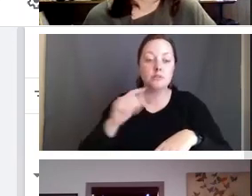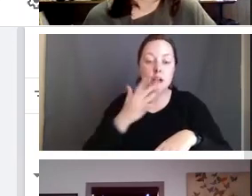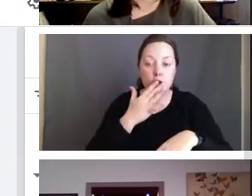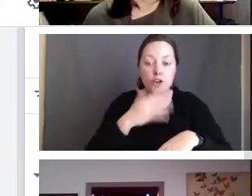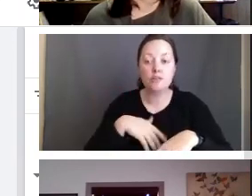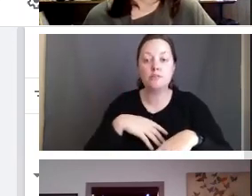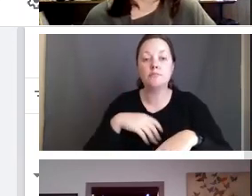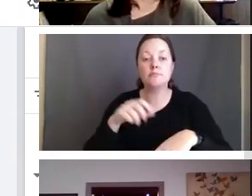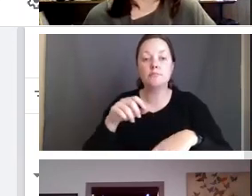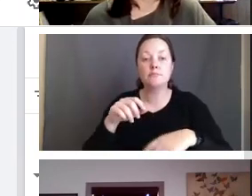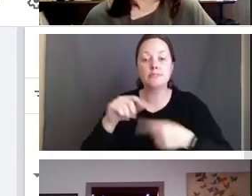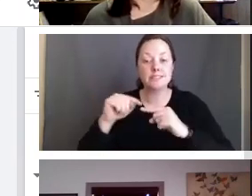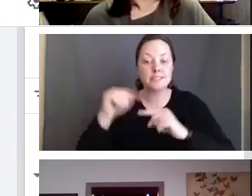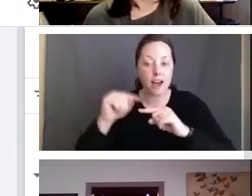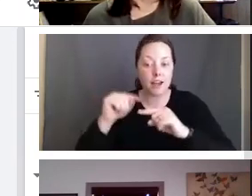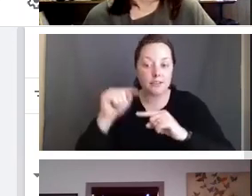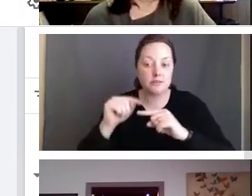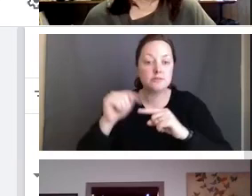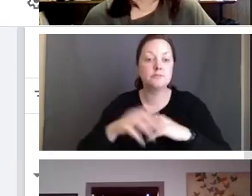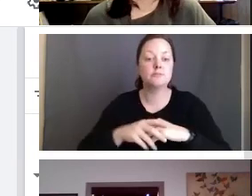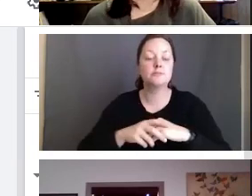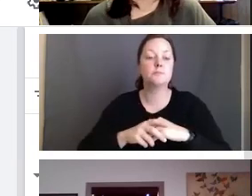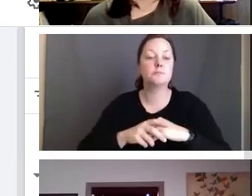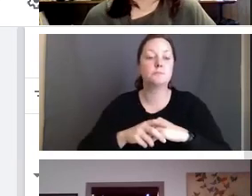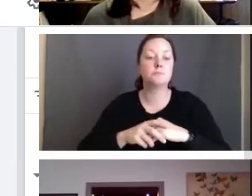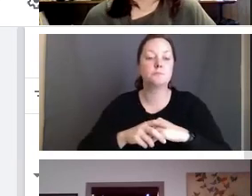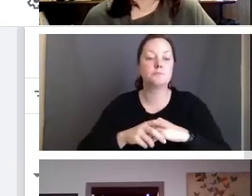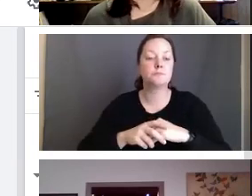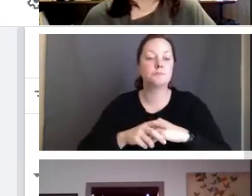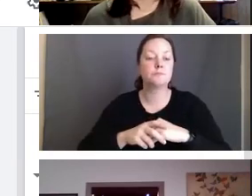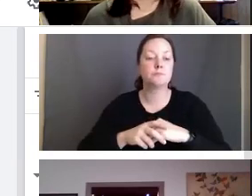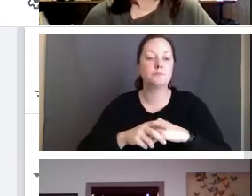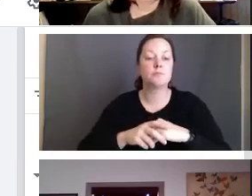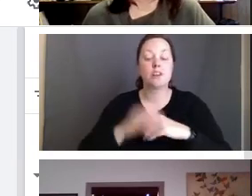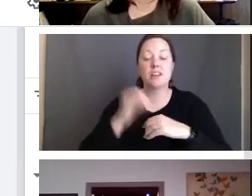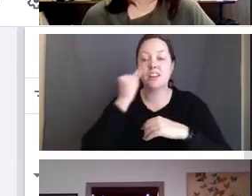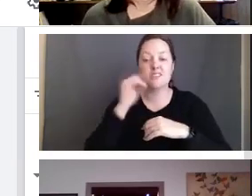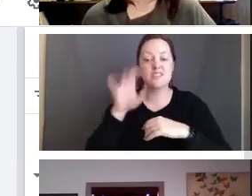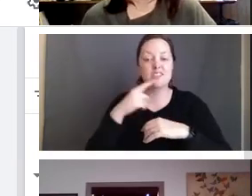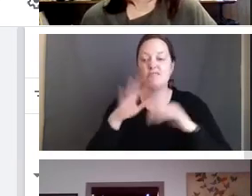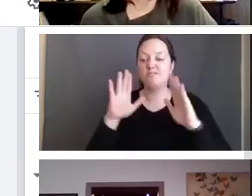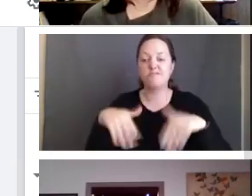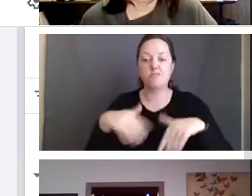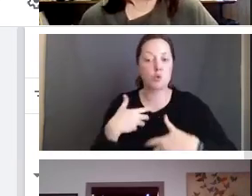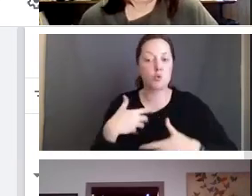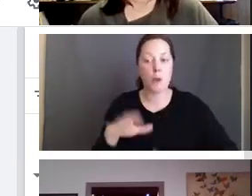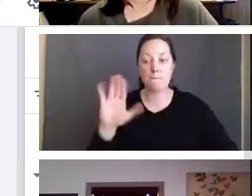If you need help with it, again, page 13 of the How-To-Guide or come to open office hours